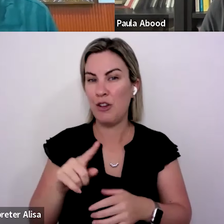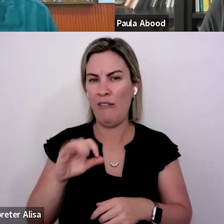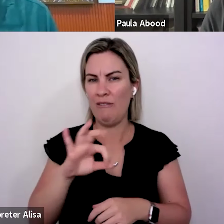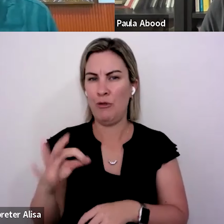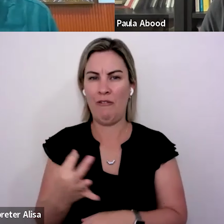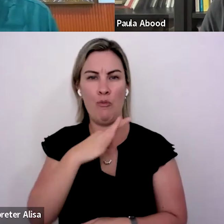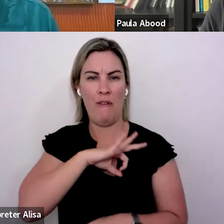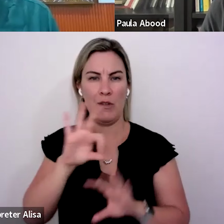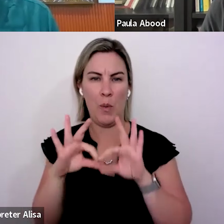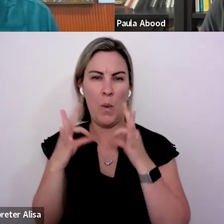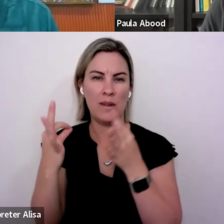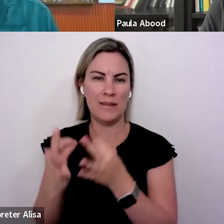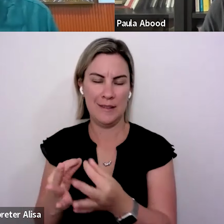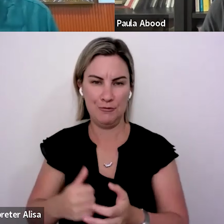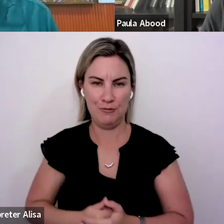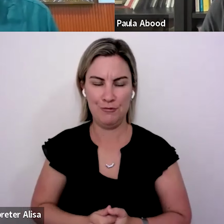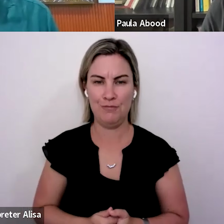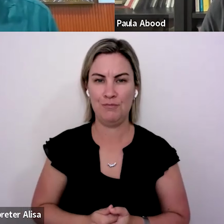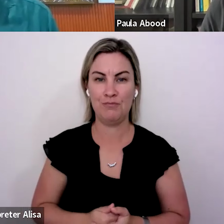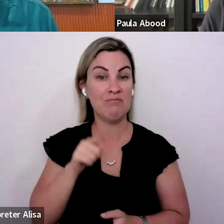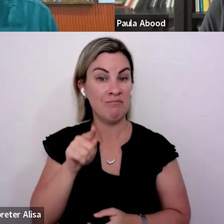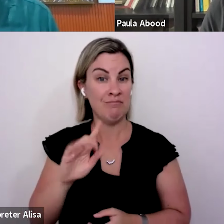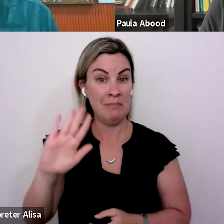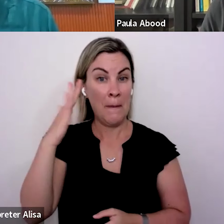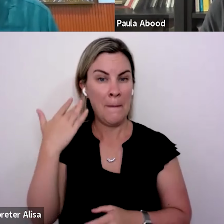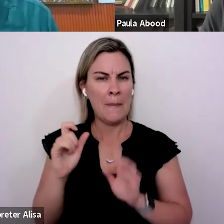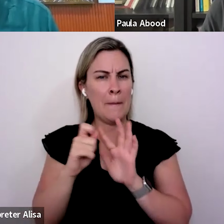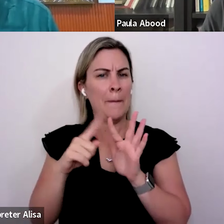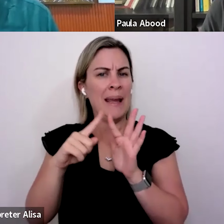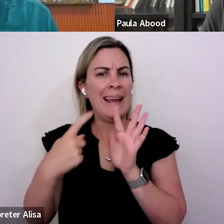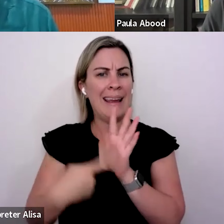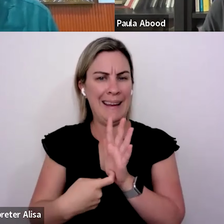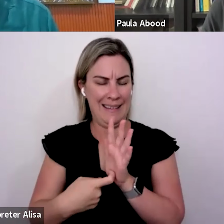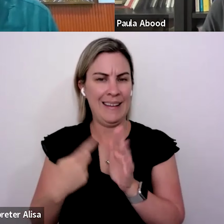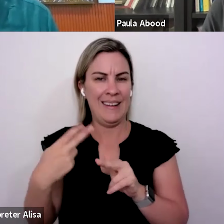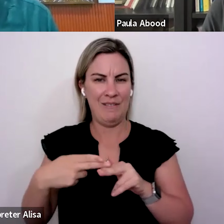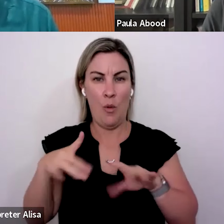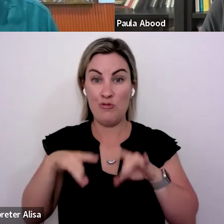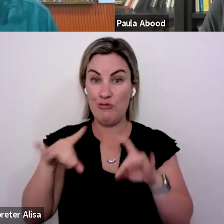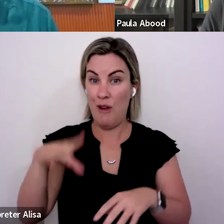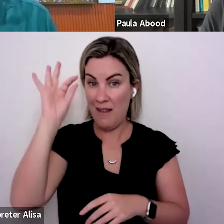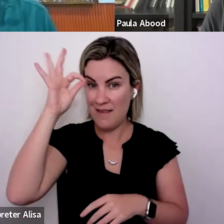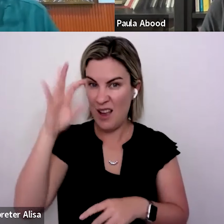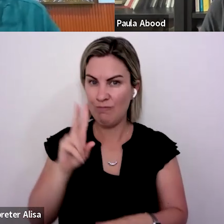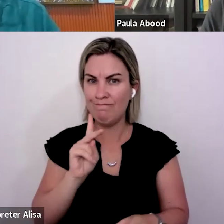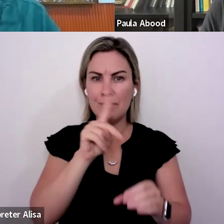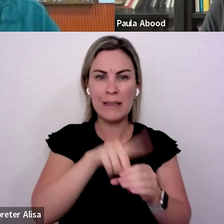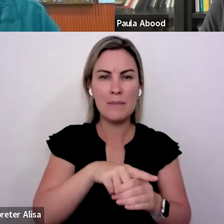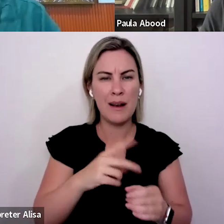Paula has been a past peer for the Australia Council participating on the Community Arts and Cultural Development panels.